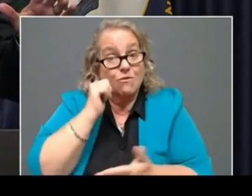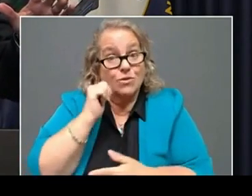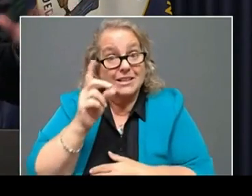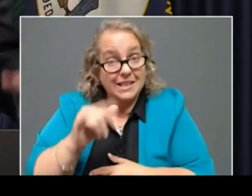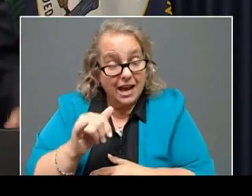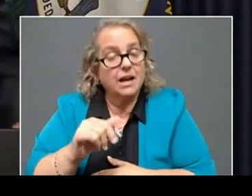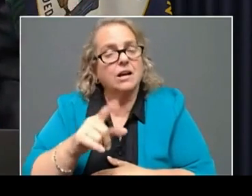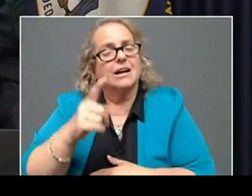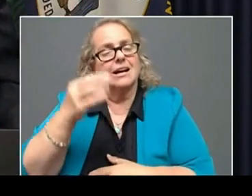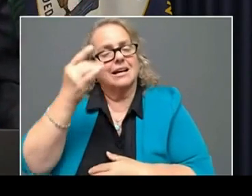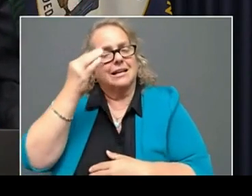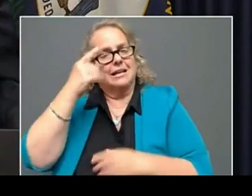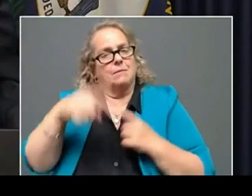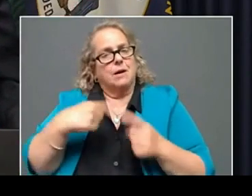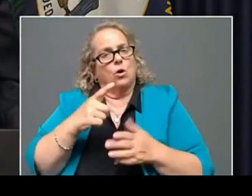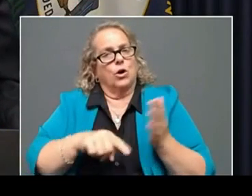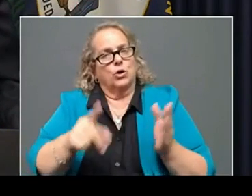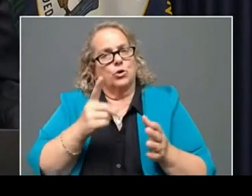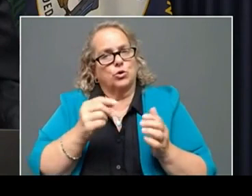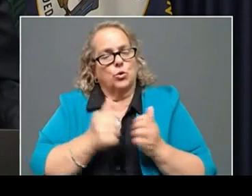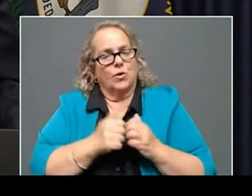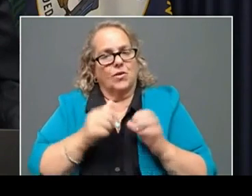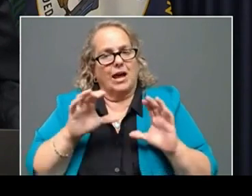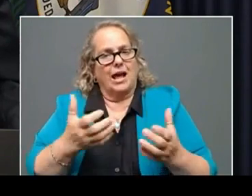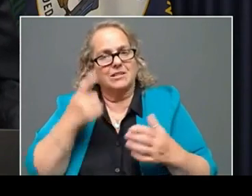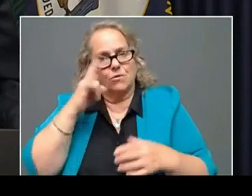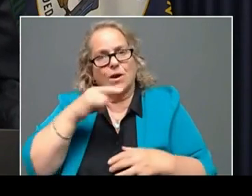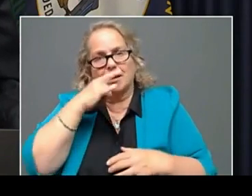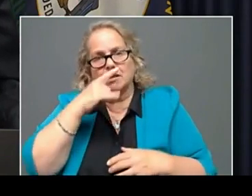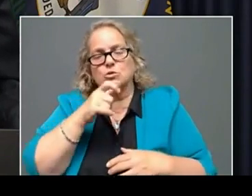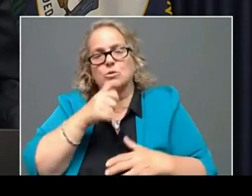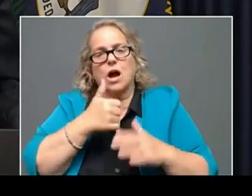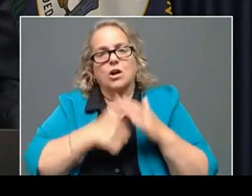gonna do, especially with classes for kids that are under 12 since none of